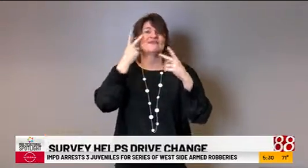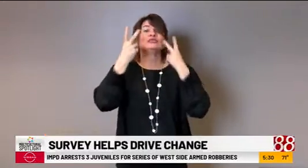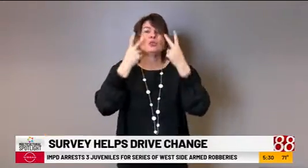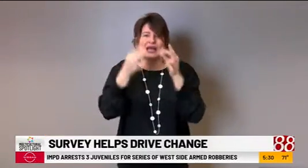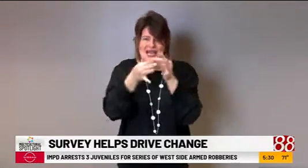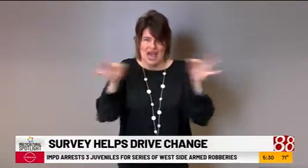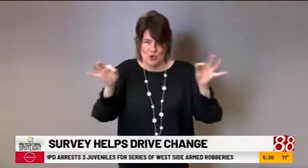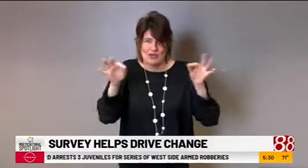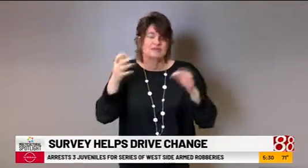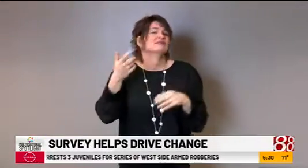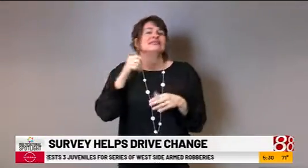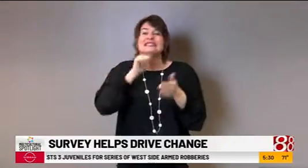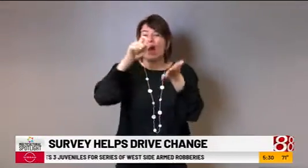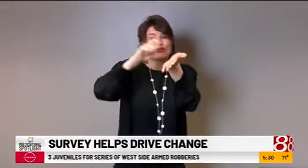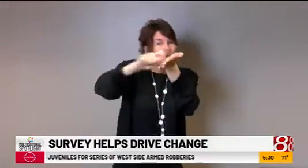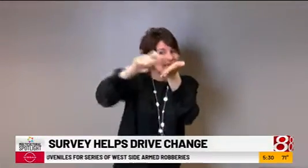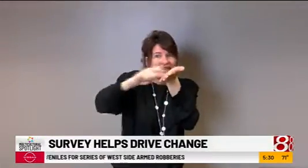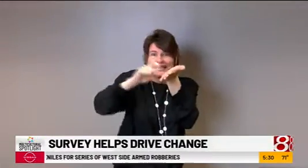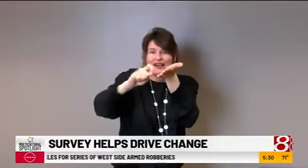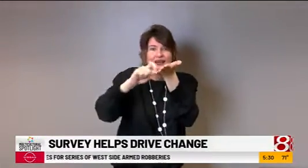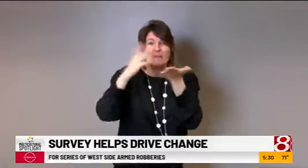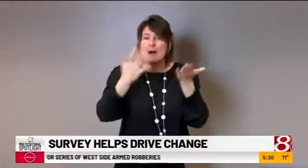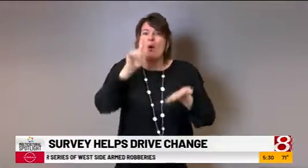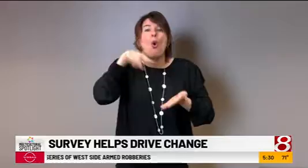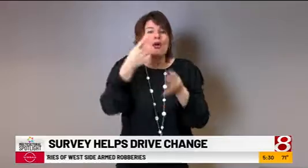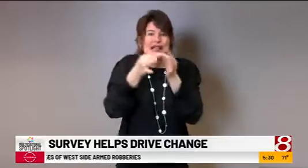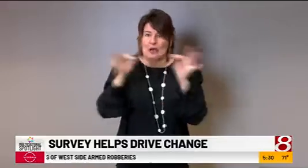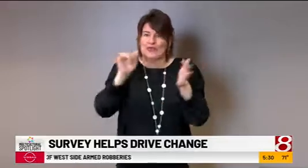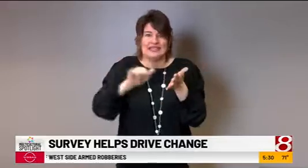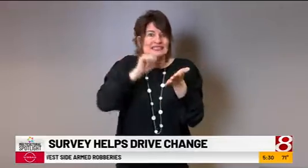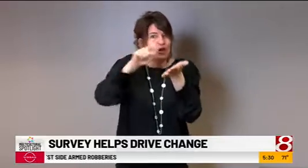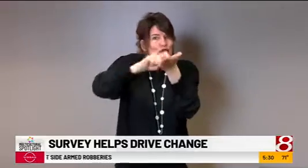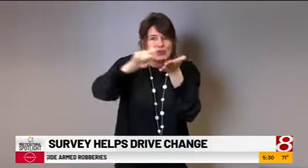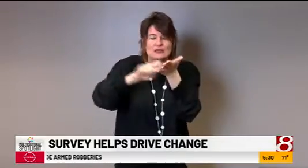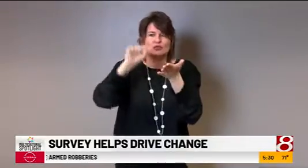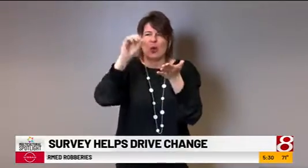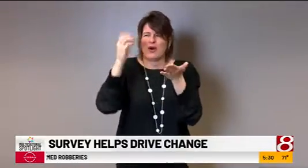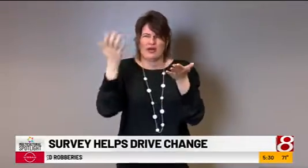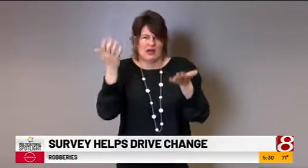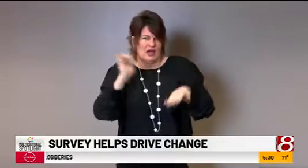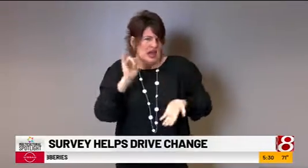It's not a written language; it's probably the only language that isn't - it doesn't have a written form.